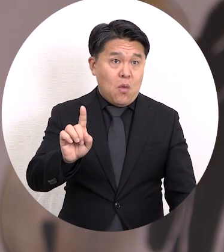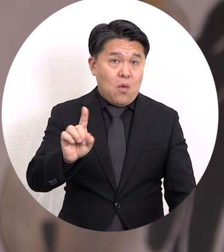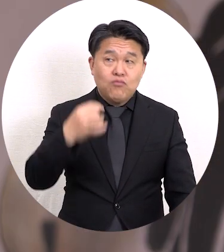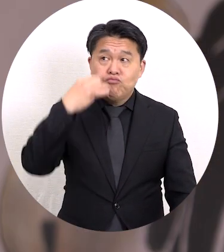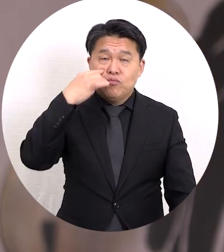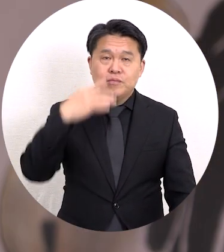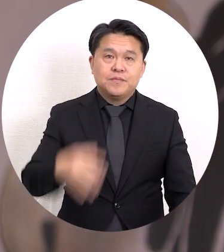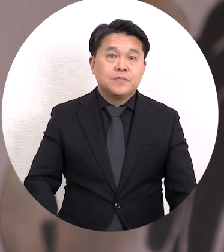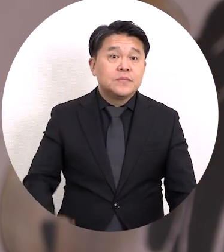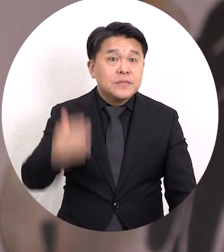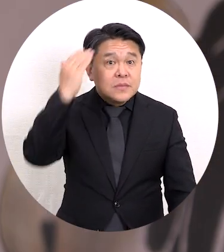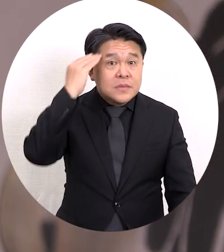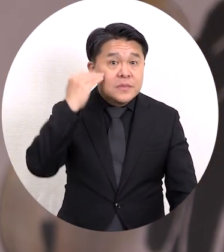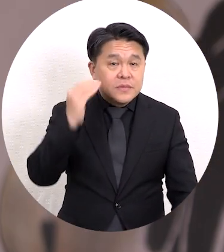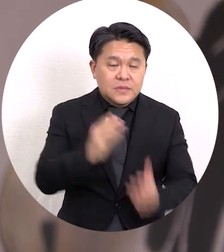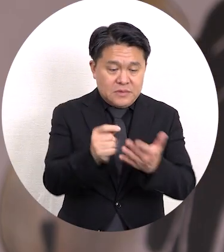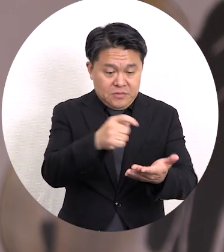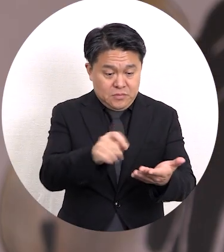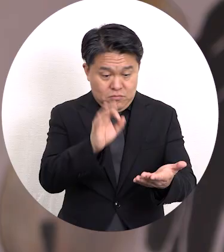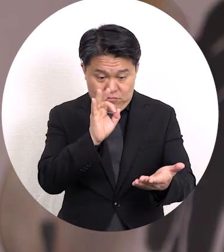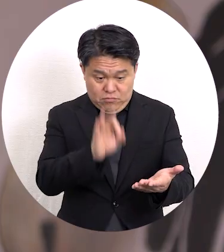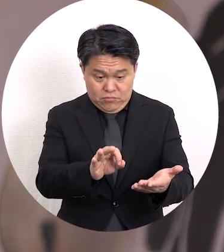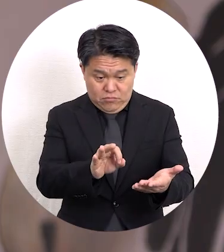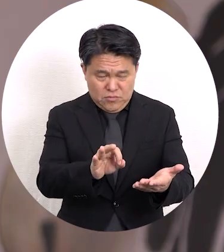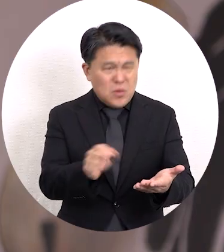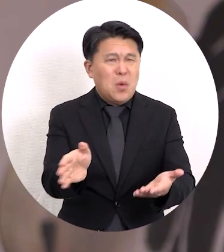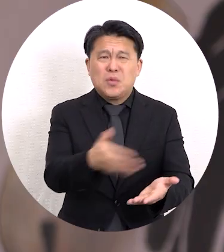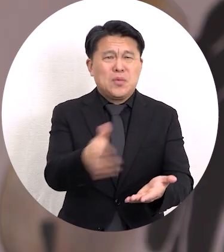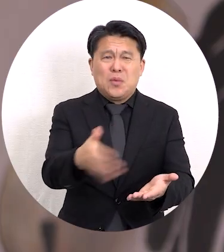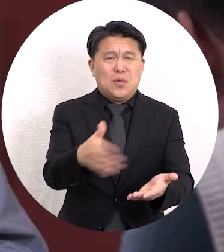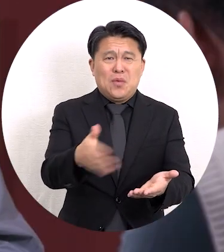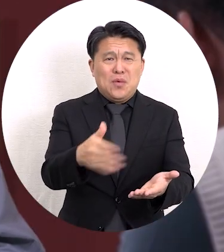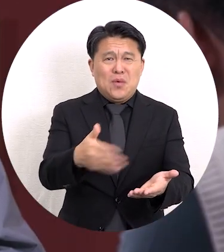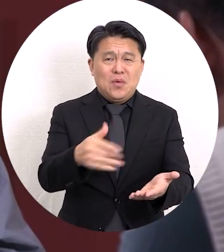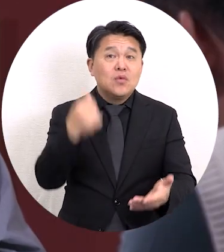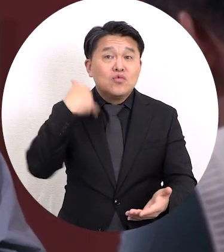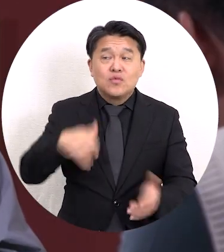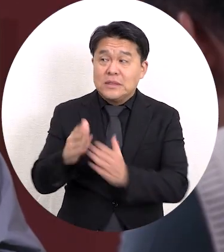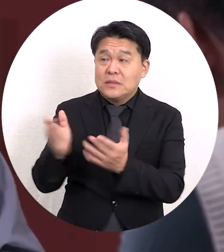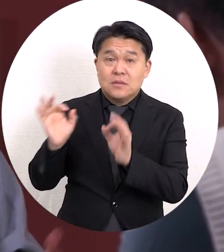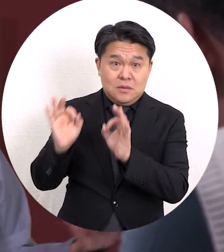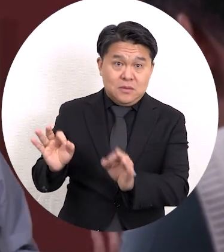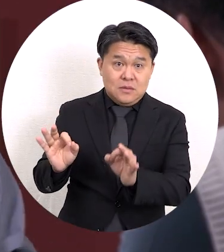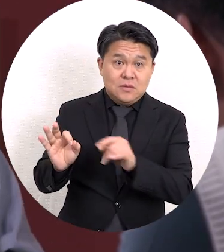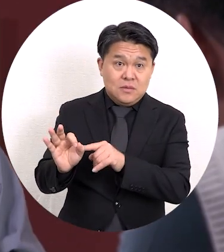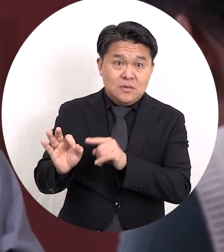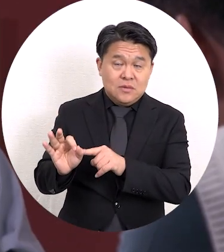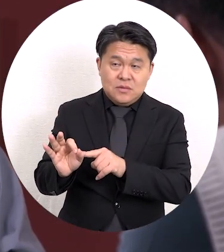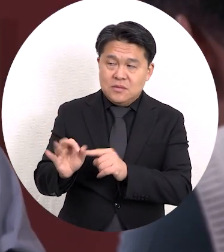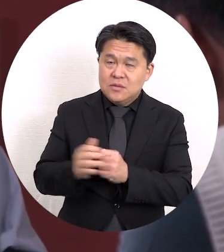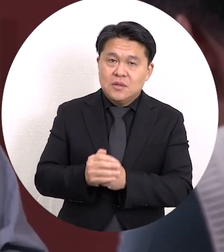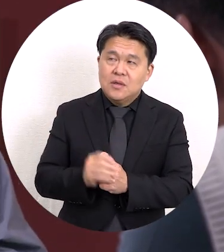In our records, there is no direct mention, but in Chinese historical texts like the Sui Shu(Book of Sui)